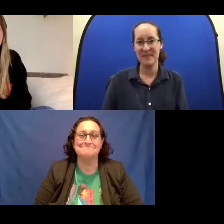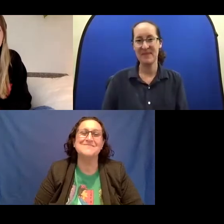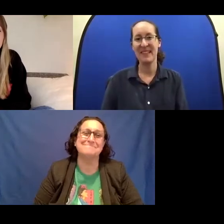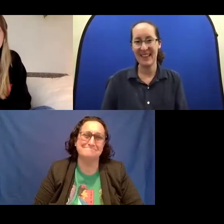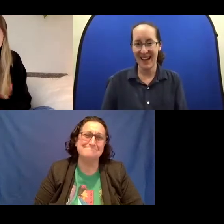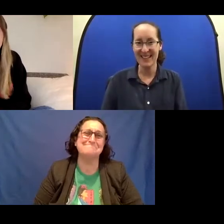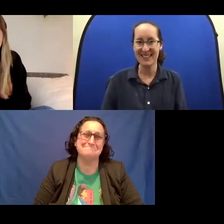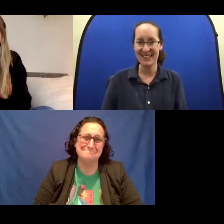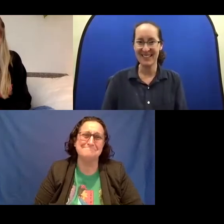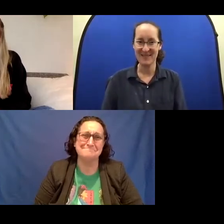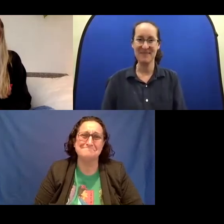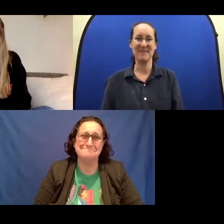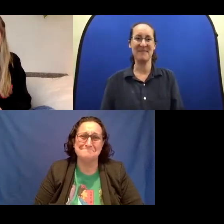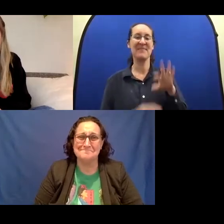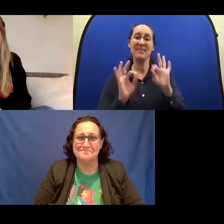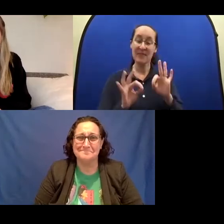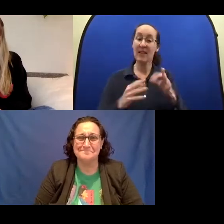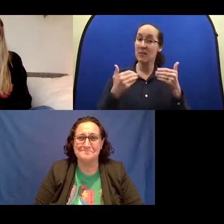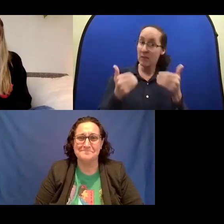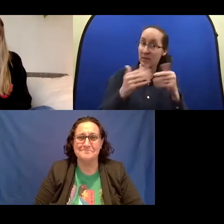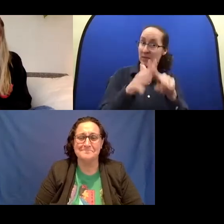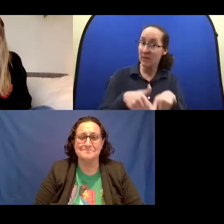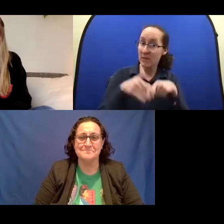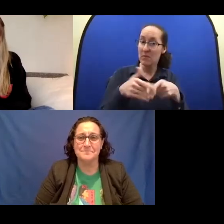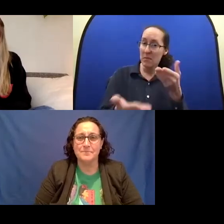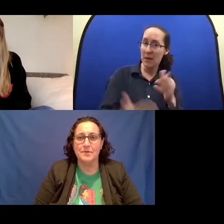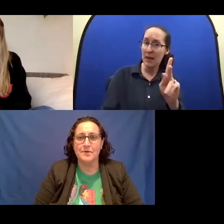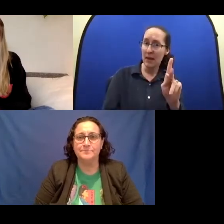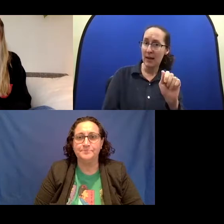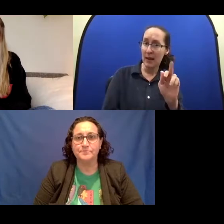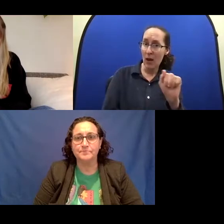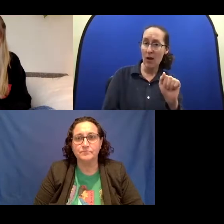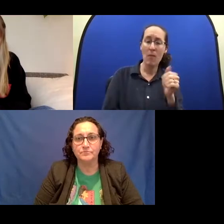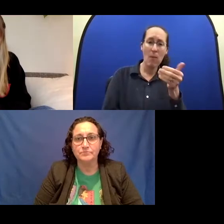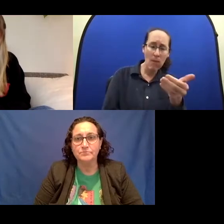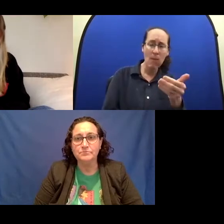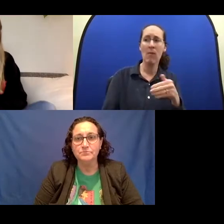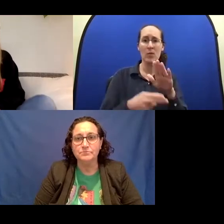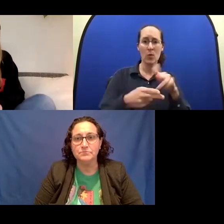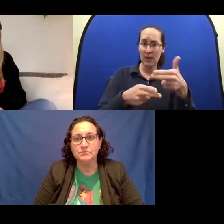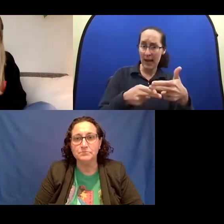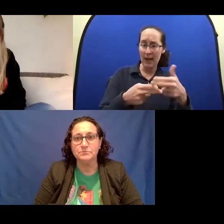To begin, I was hoping, Kara, you could share your name, pronouns, and your role at Western Oregon.